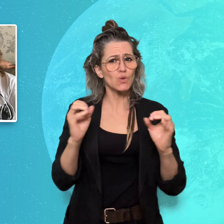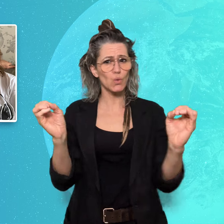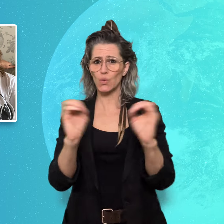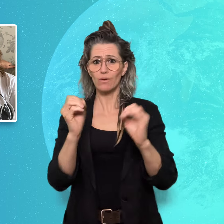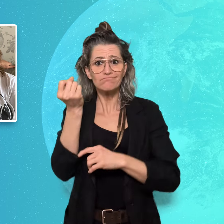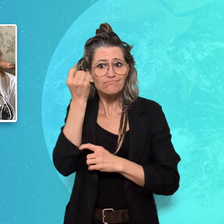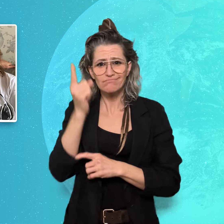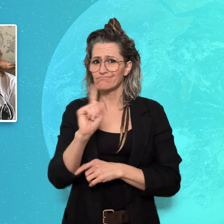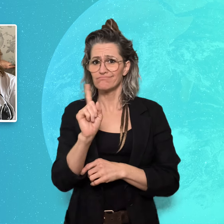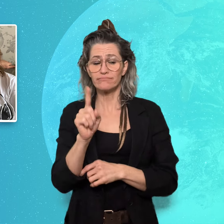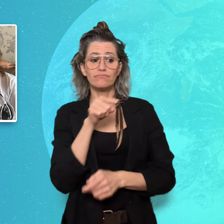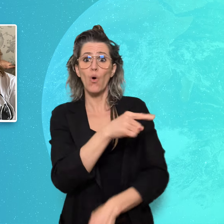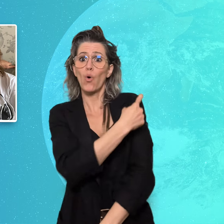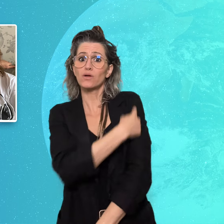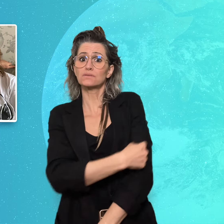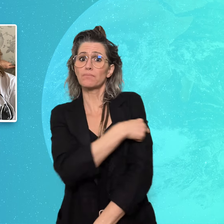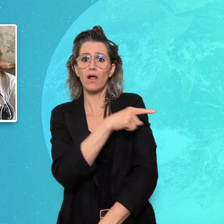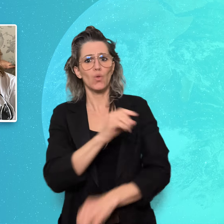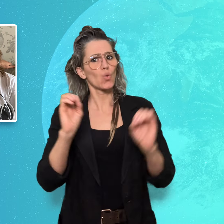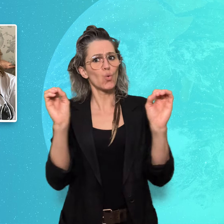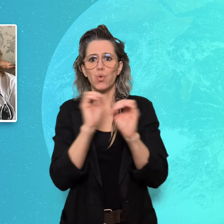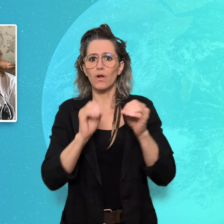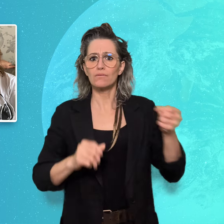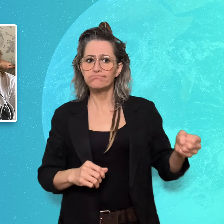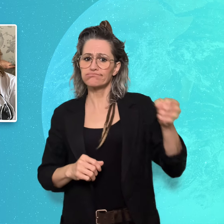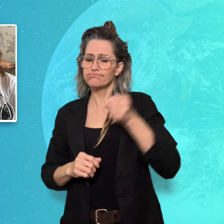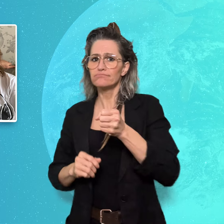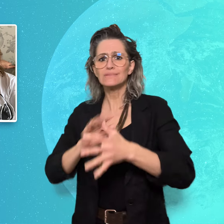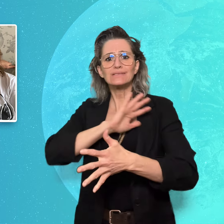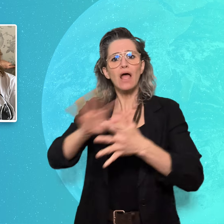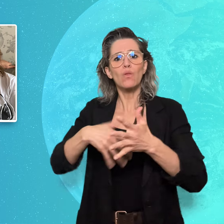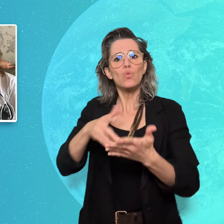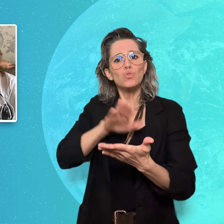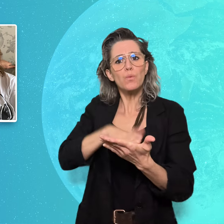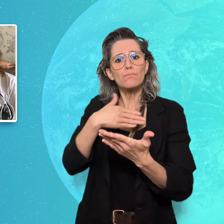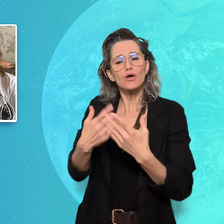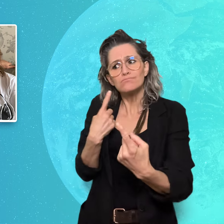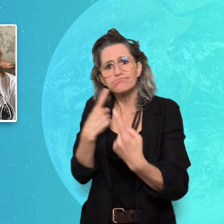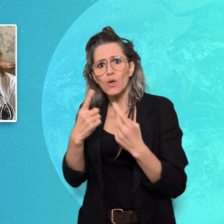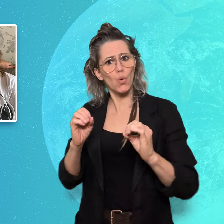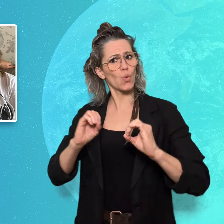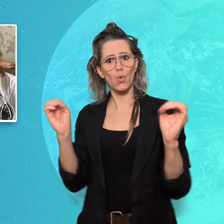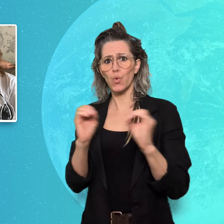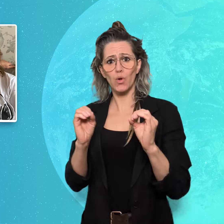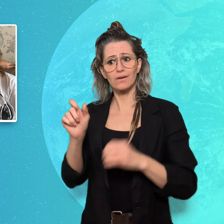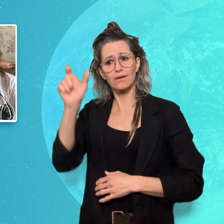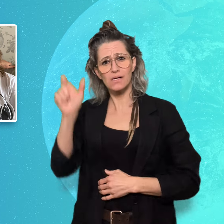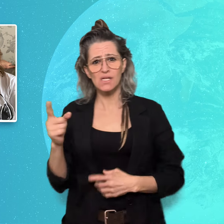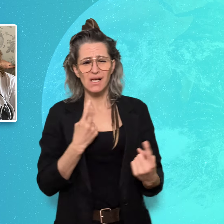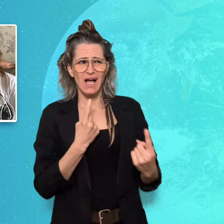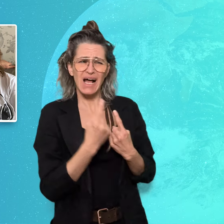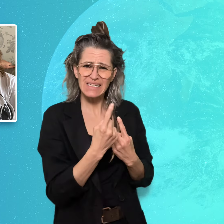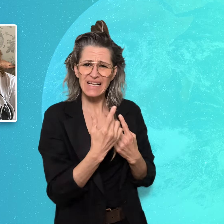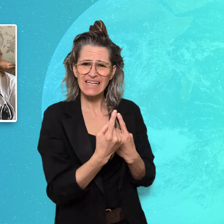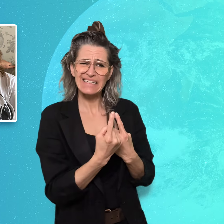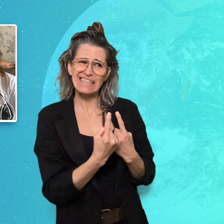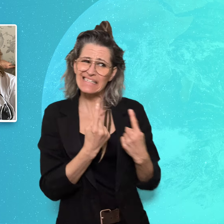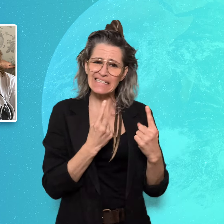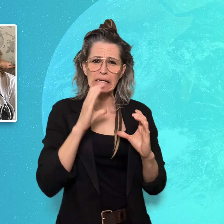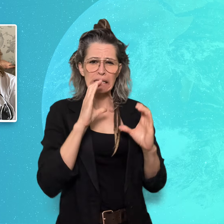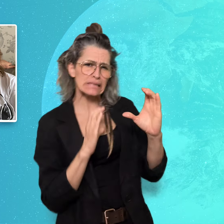The hospital's failure to provide an interpreter left him struggling